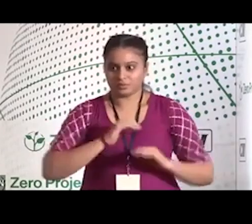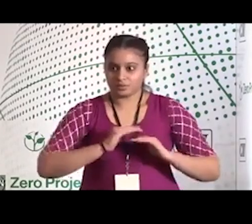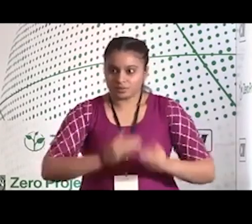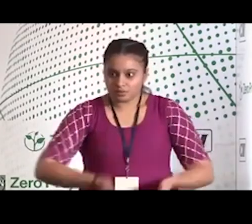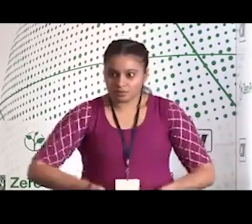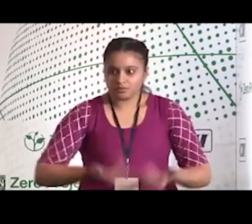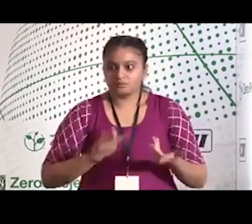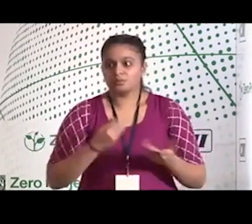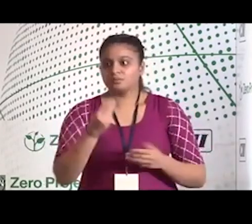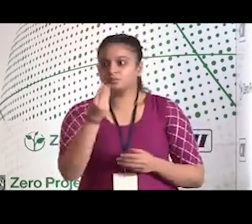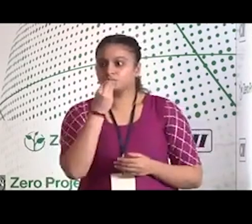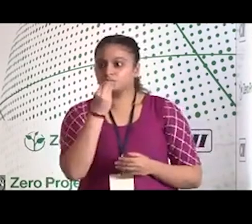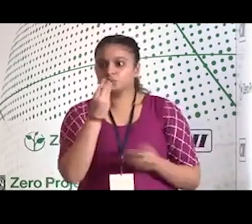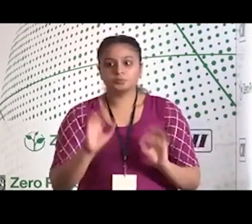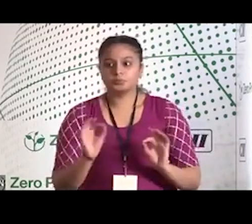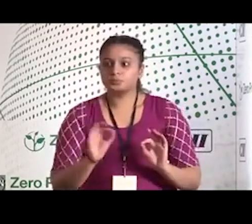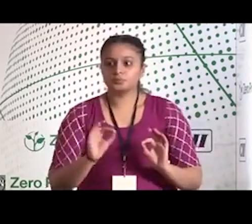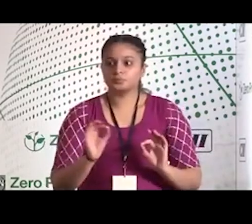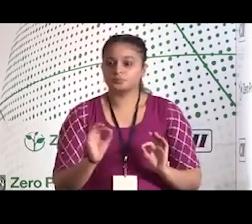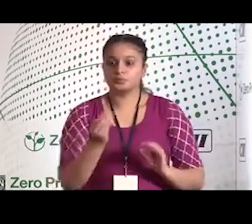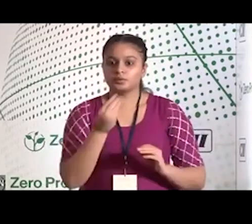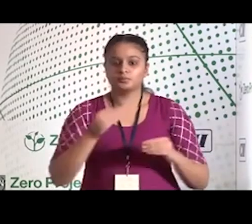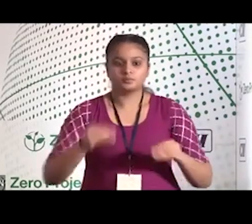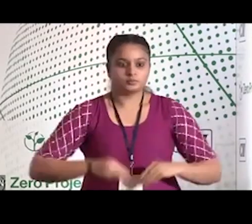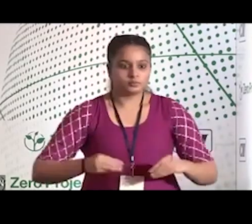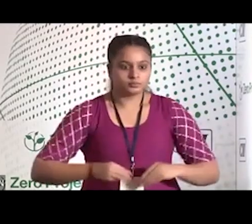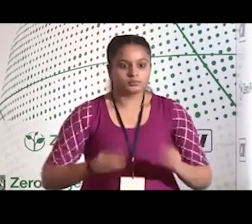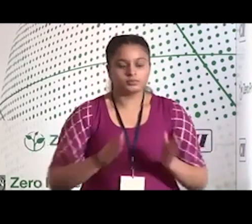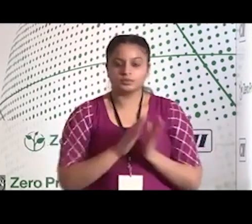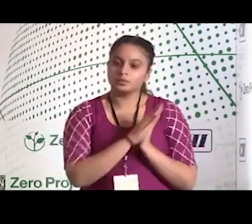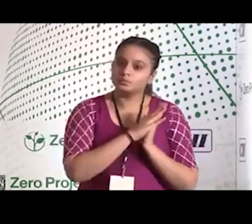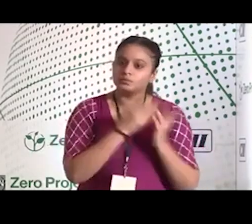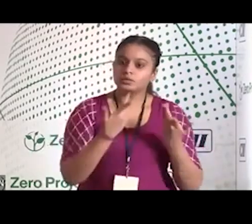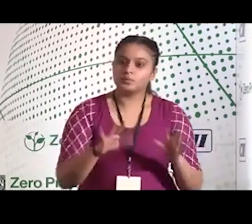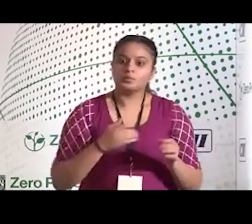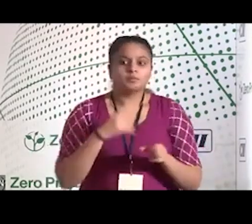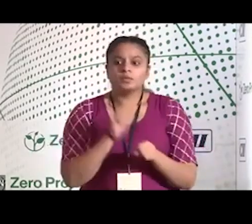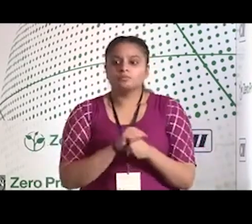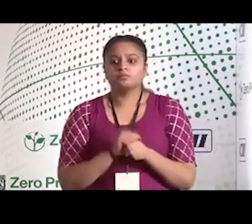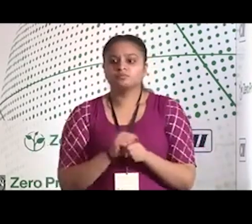so an opera or scientific in a can be makers are getting motivated neighbors.